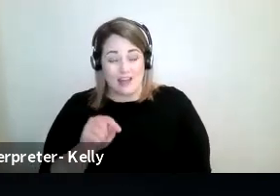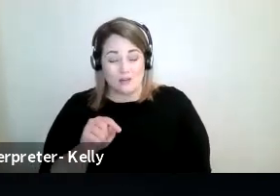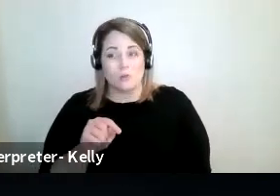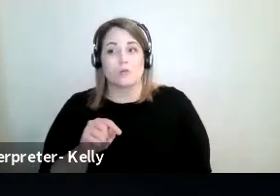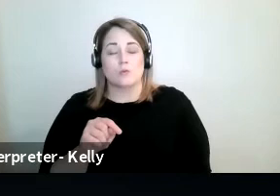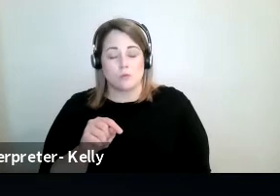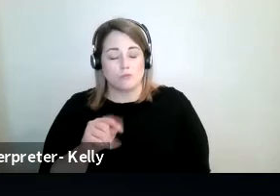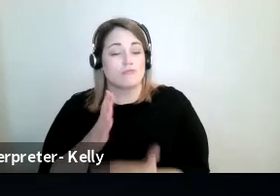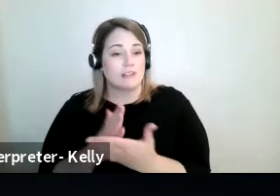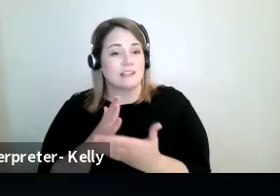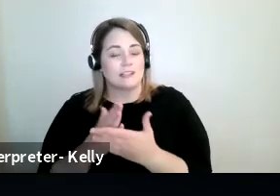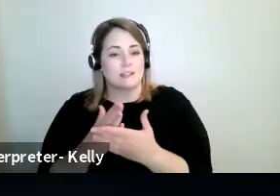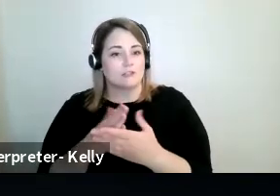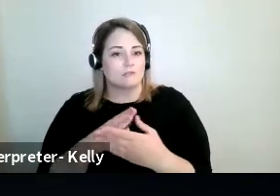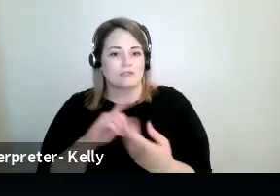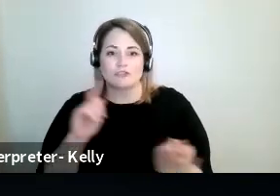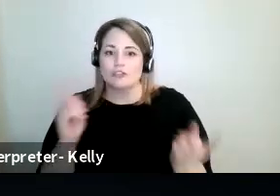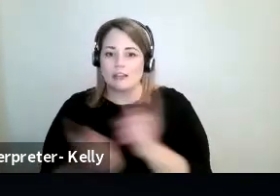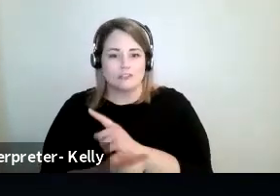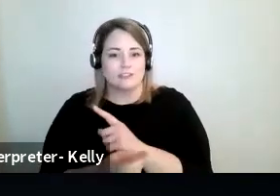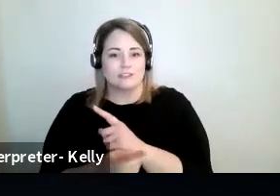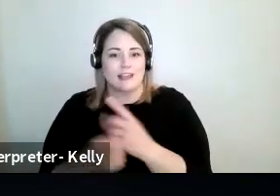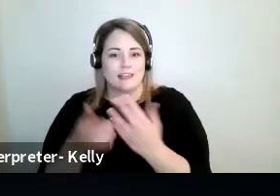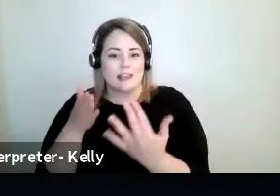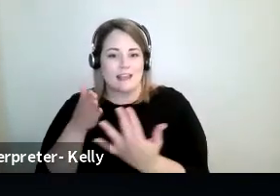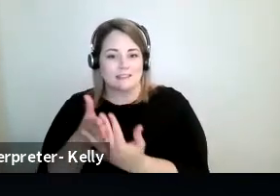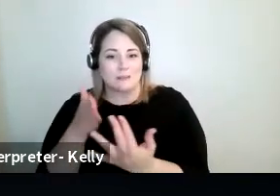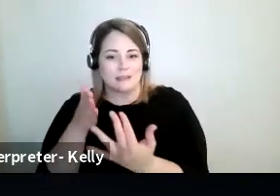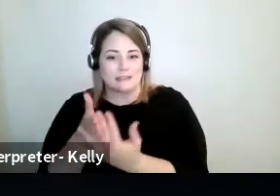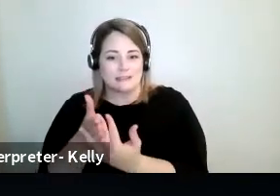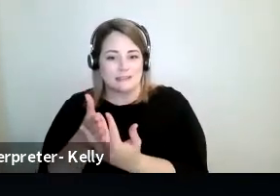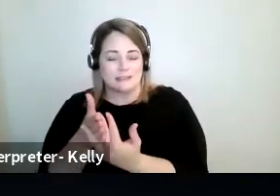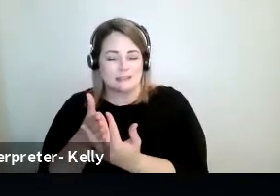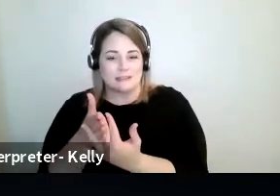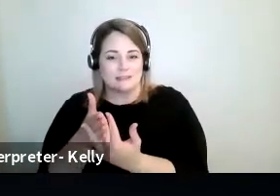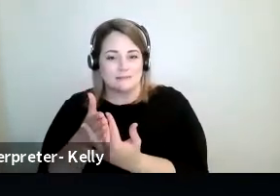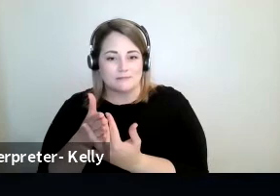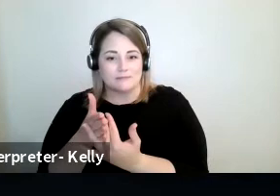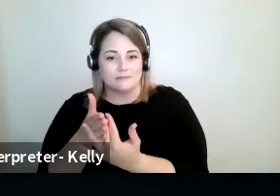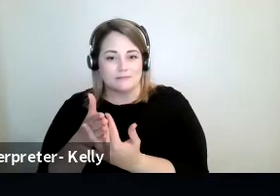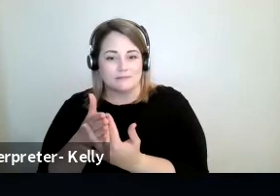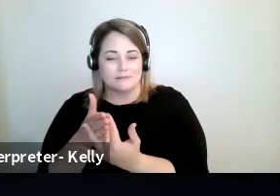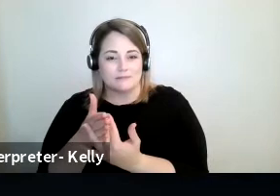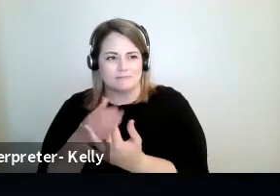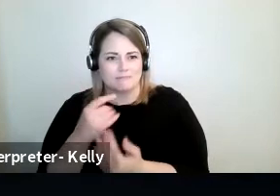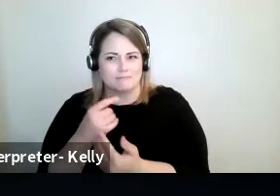the accessibility of our documents, but it's only just happening now in 2020.